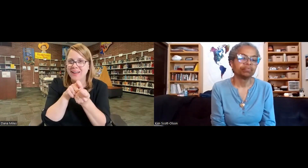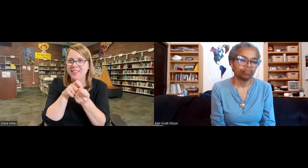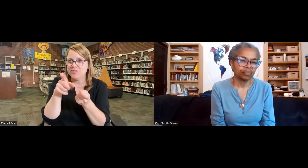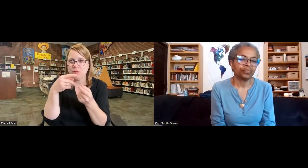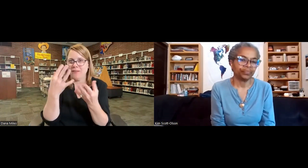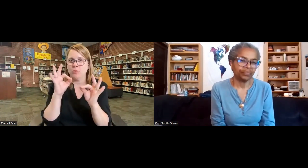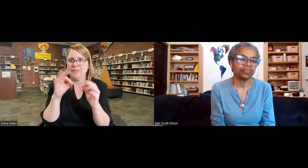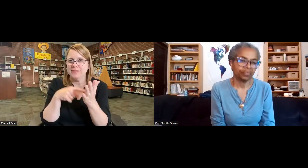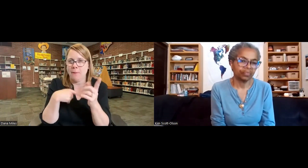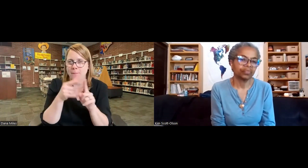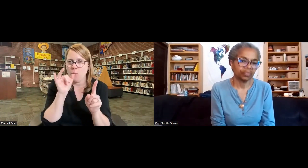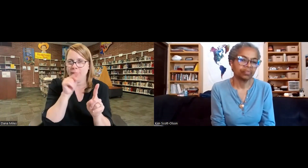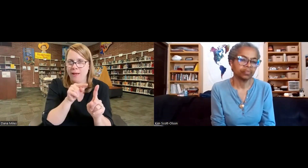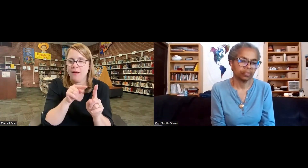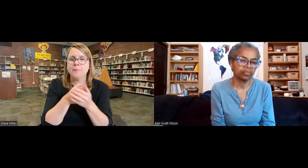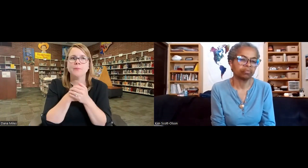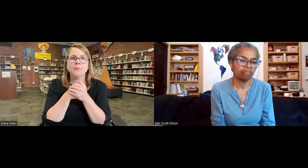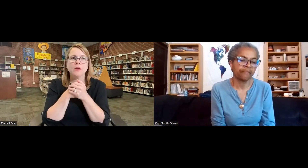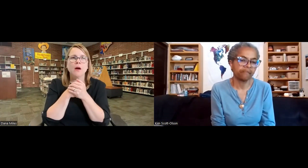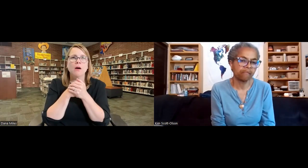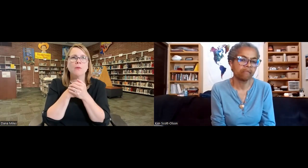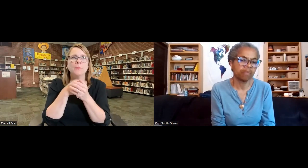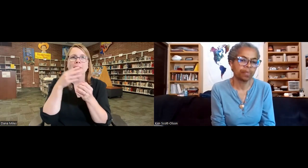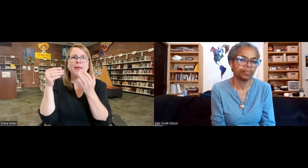and this is the perfect example.